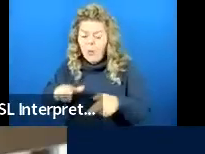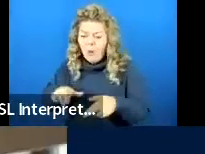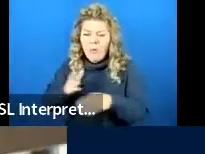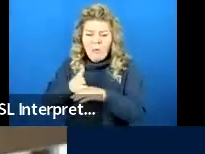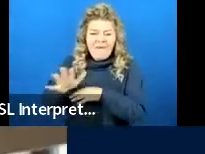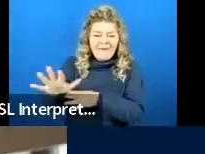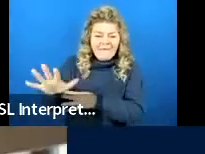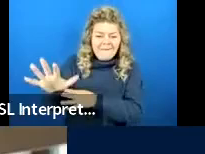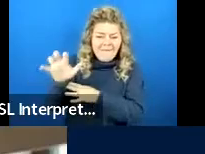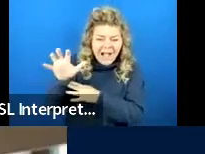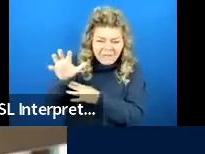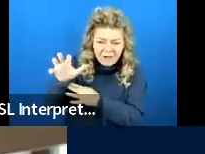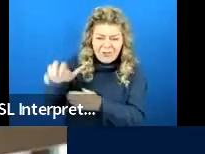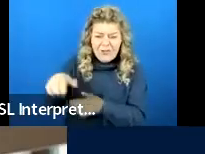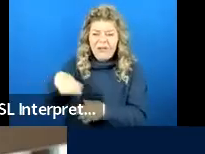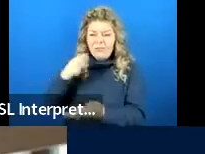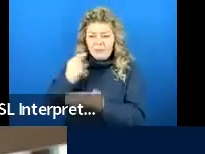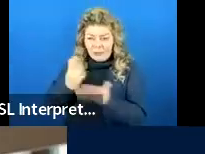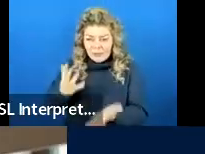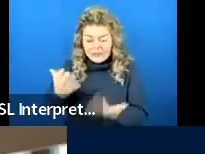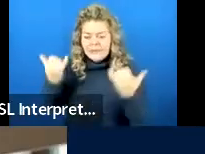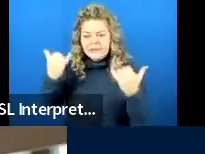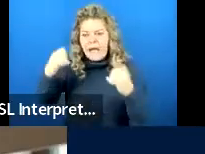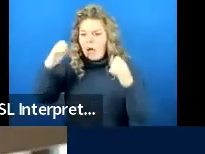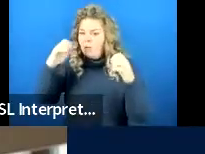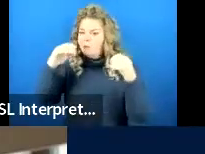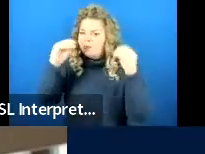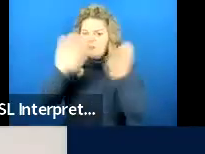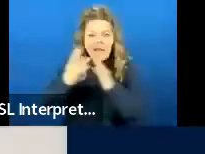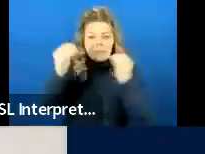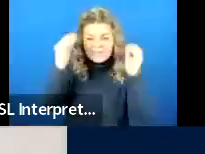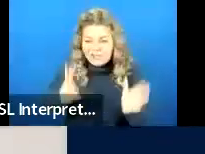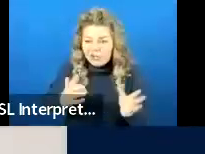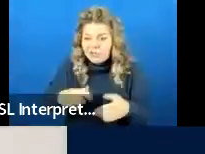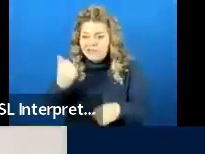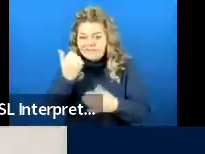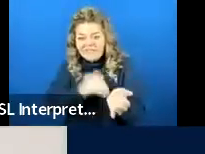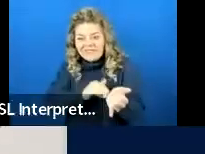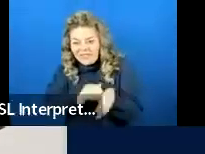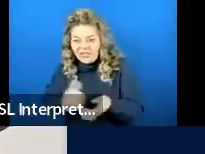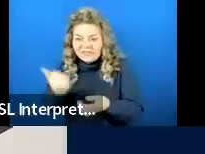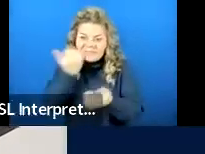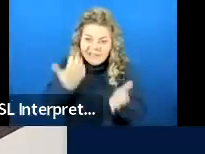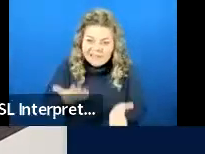of our graduates are now educators, teachers, physicians, dentists, researchers,